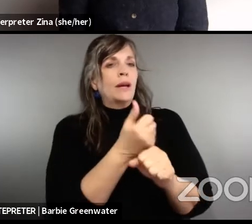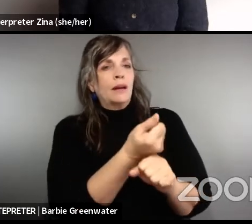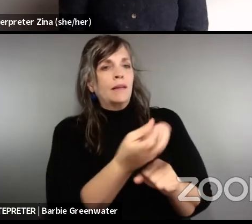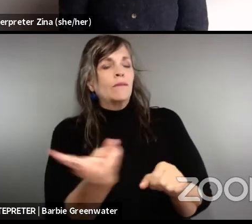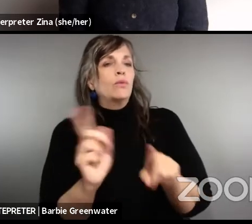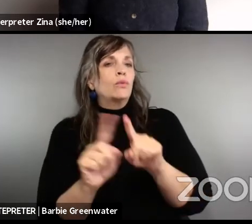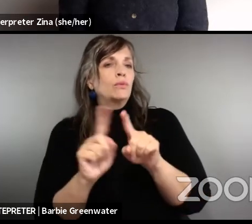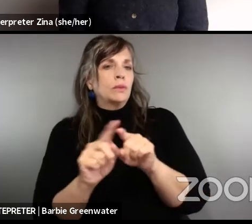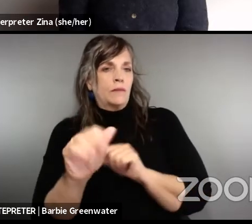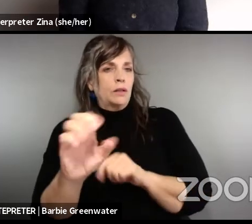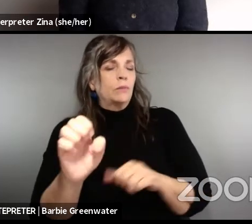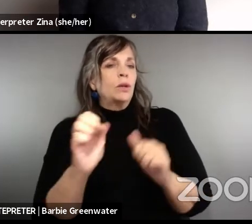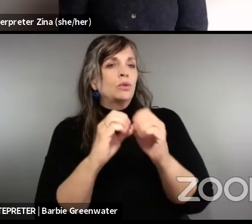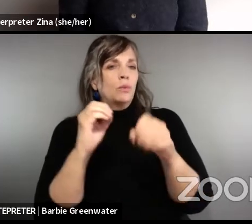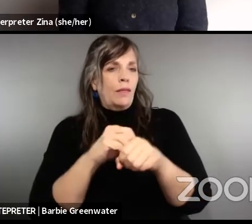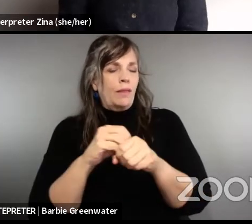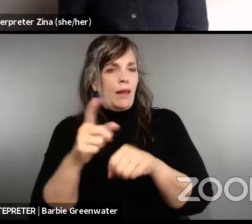within the entangled where we paid artists,